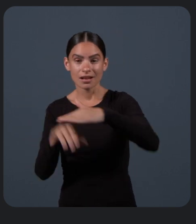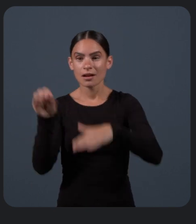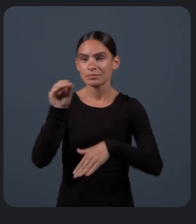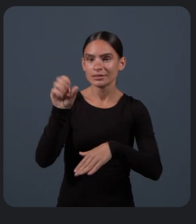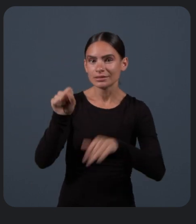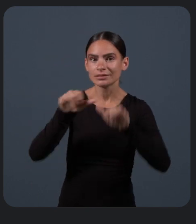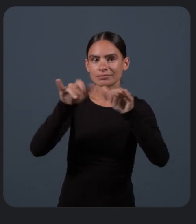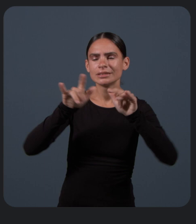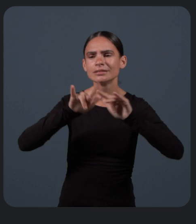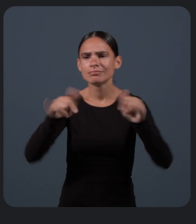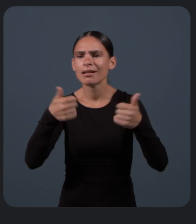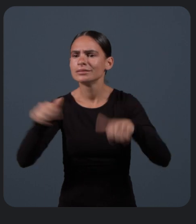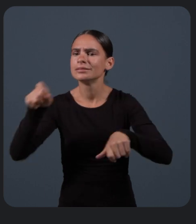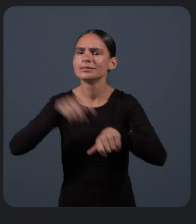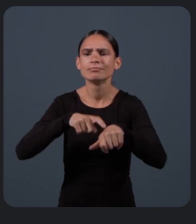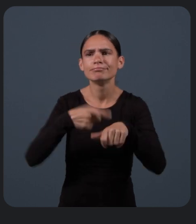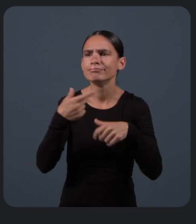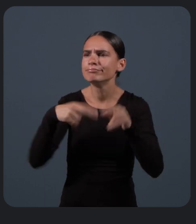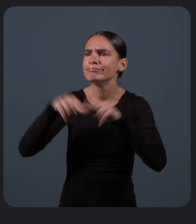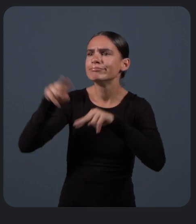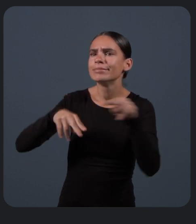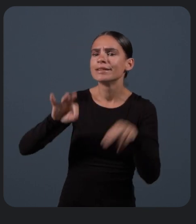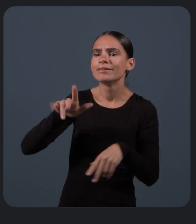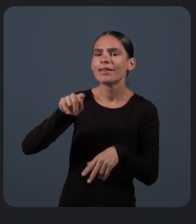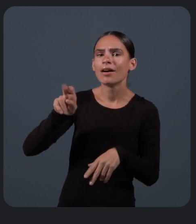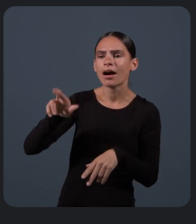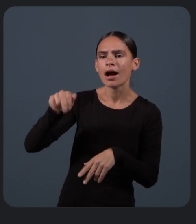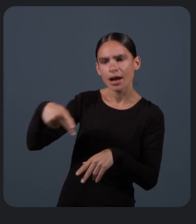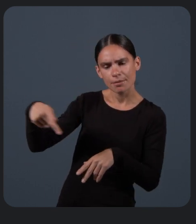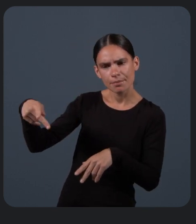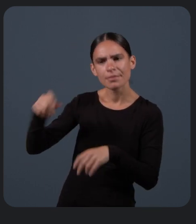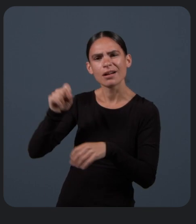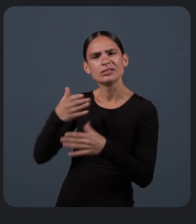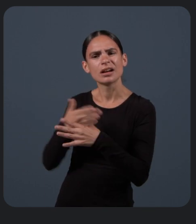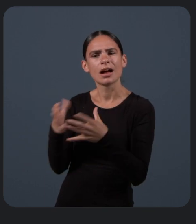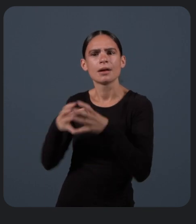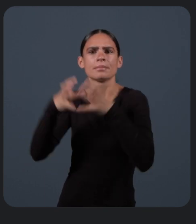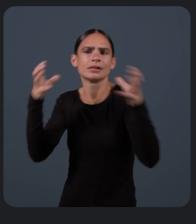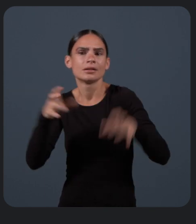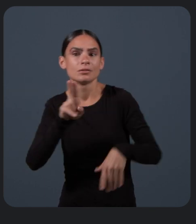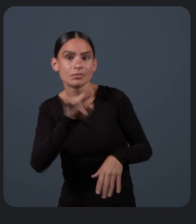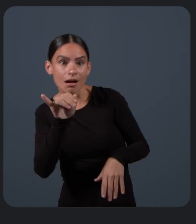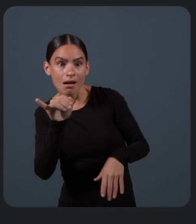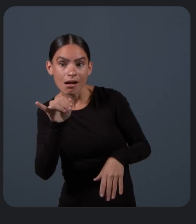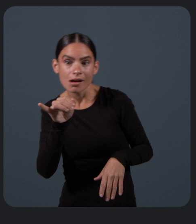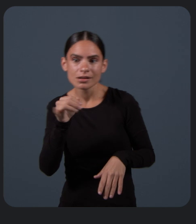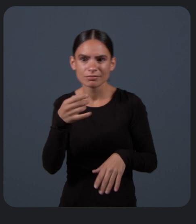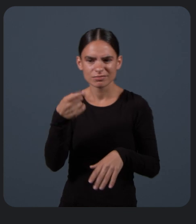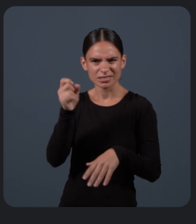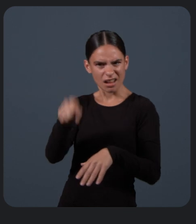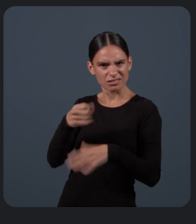app, while sharing as much UI and logic as you choose. On Linux, Canonical has been contributing